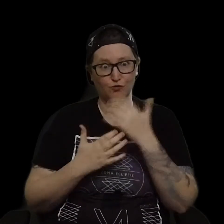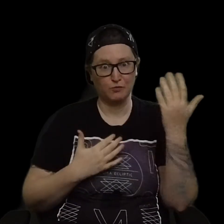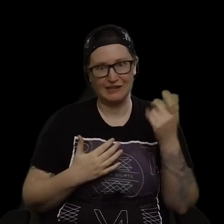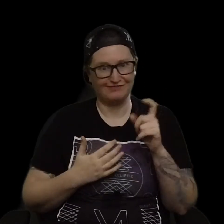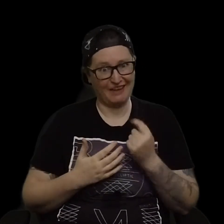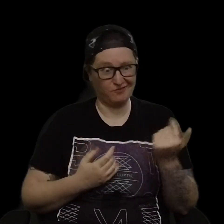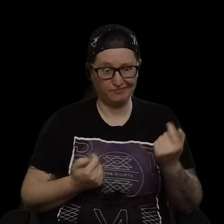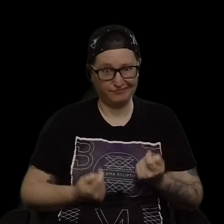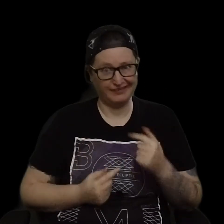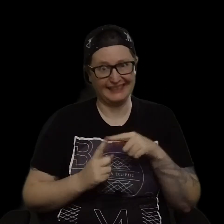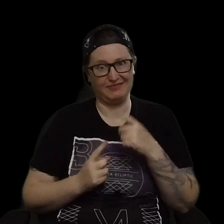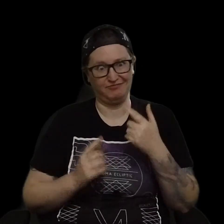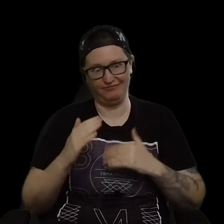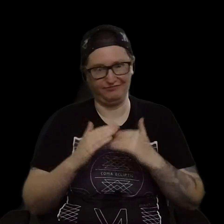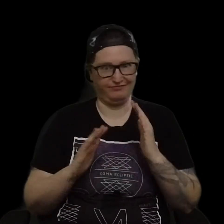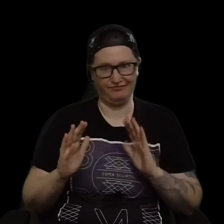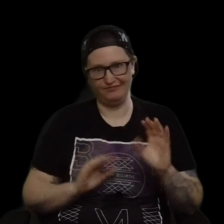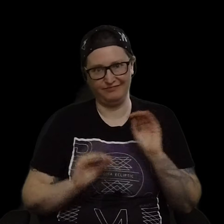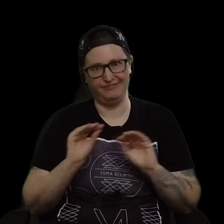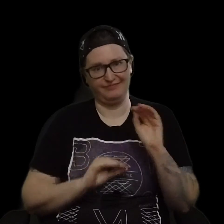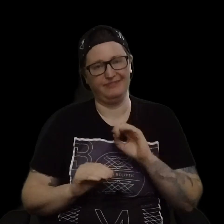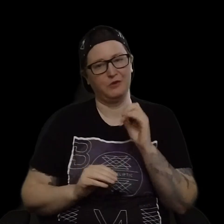have to try to manage if you have too much then you have to get rid of something and kind of